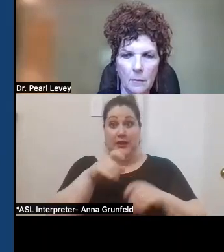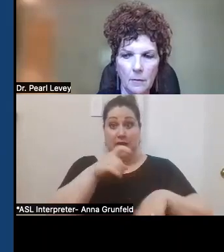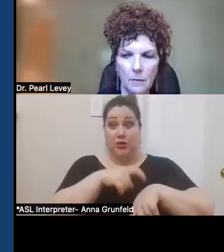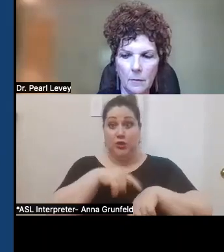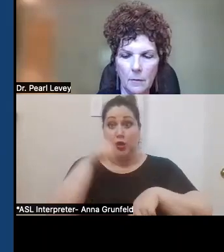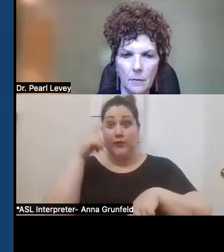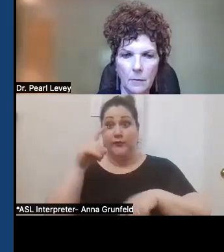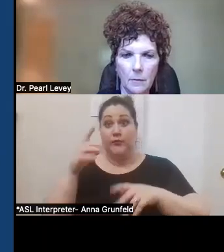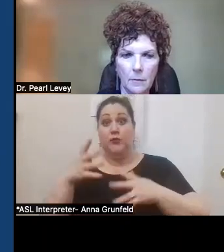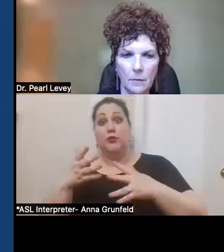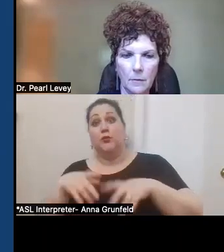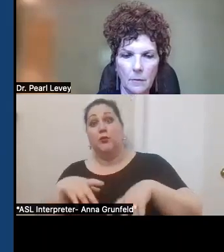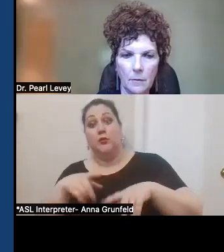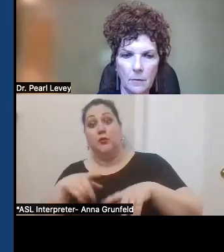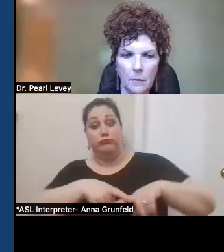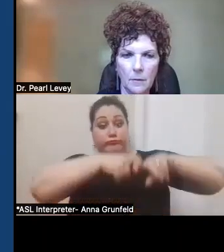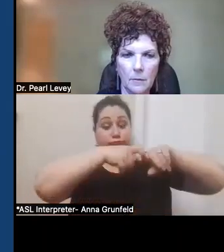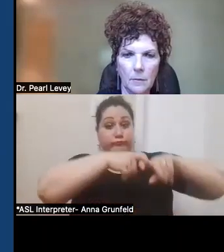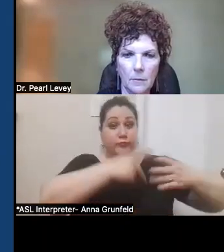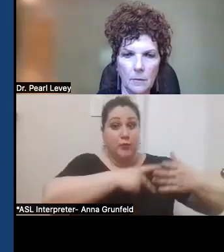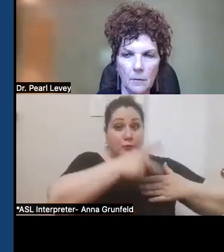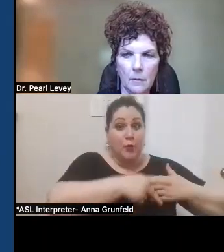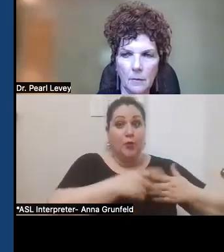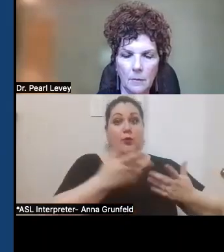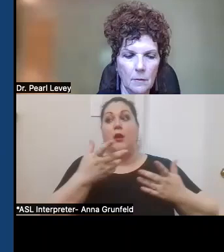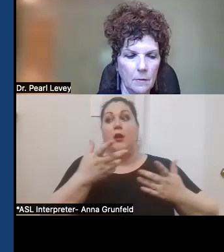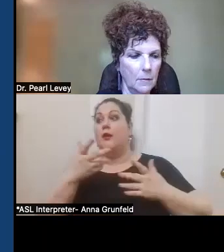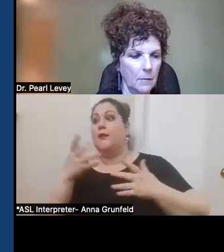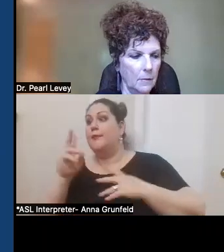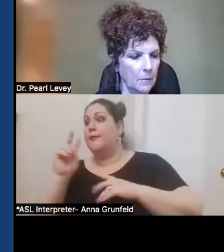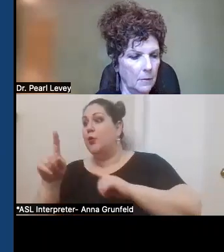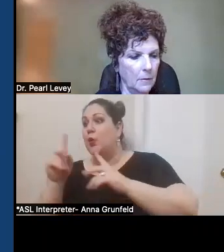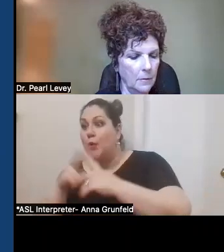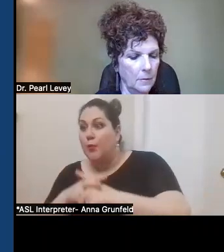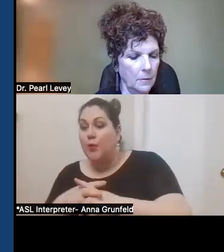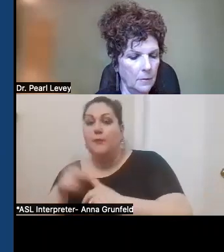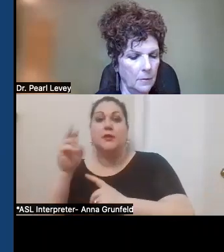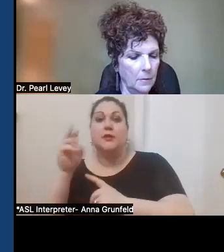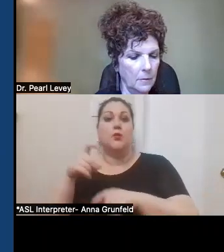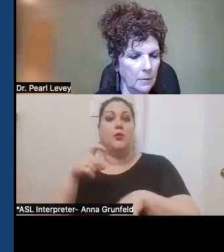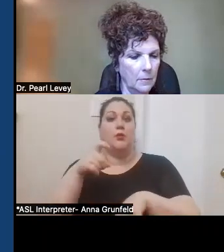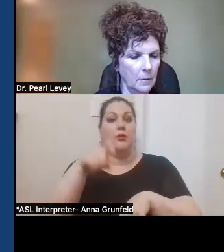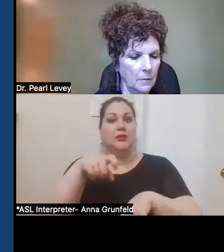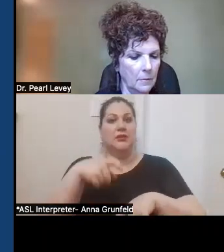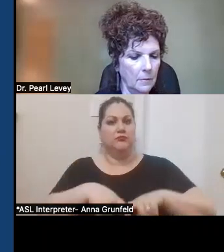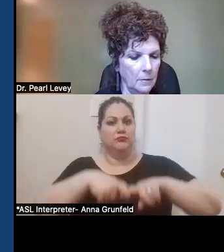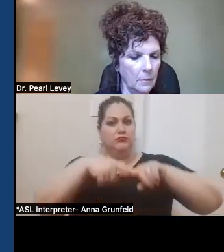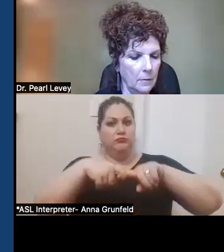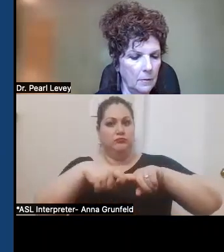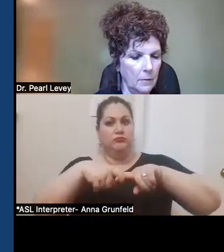So as an example of what we do in the medical program, students can definitely take a leave